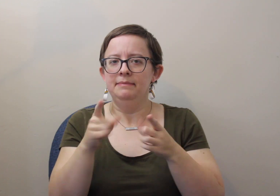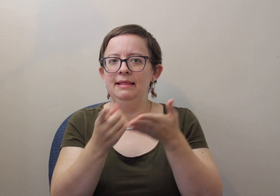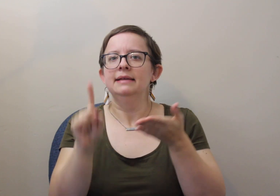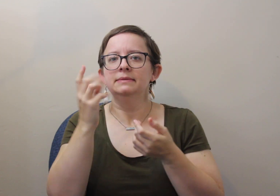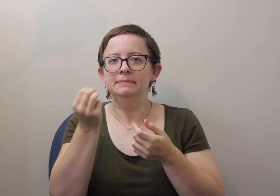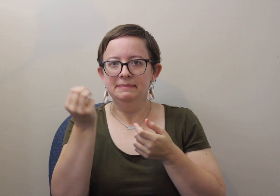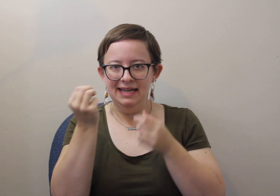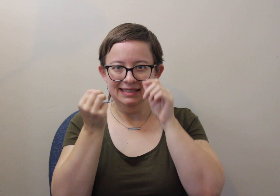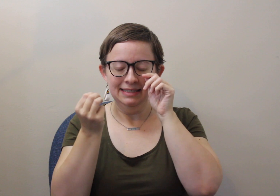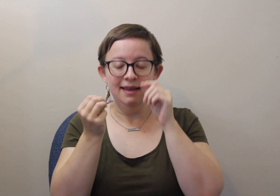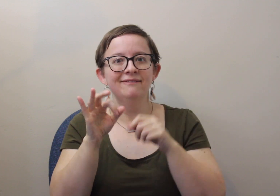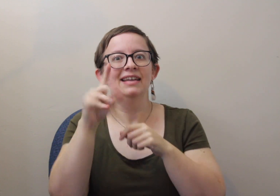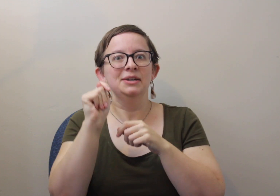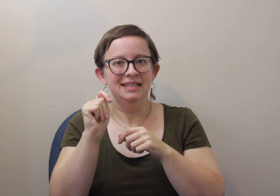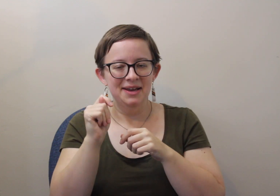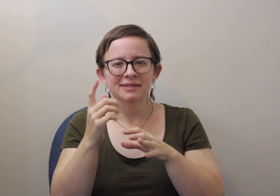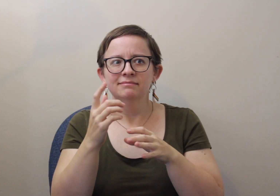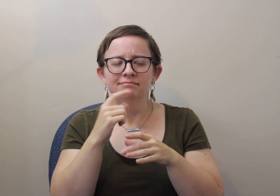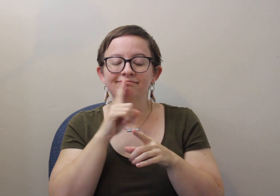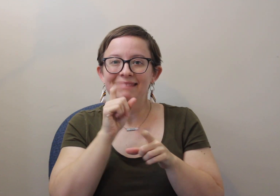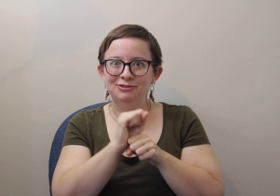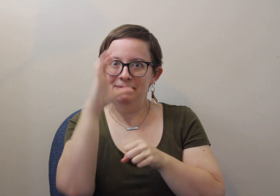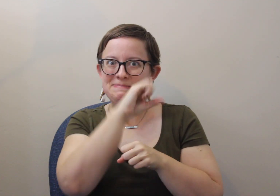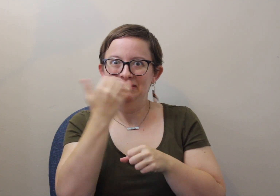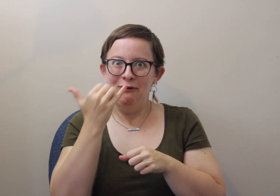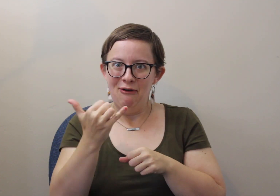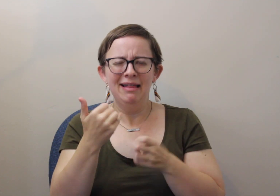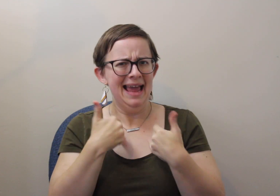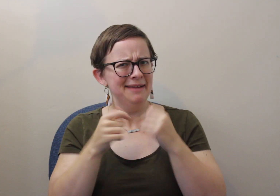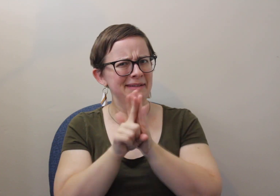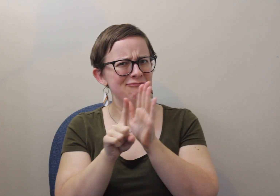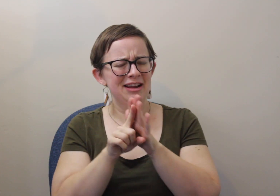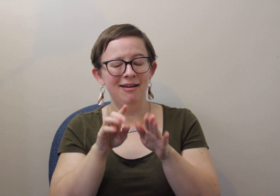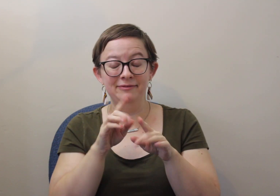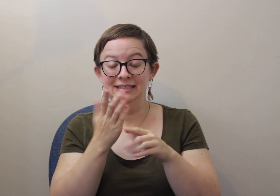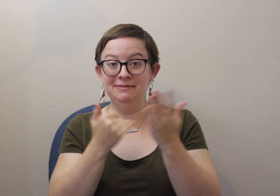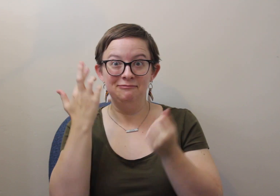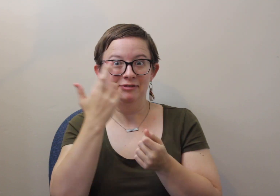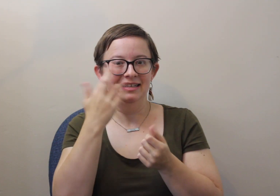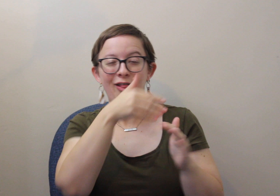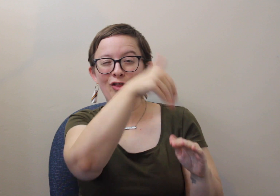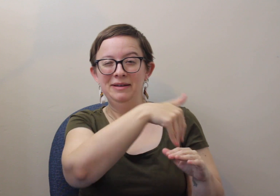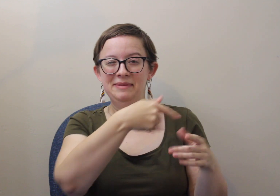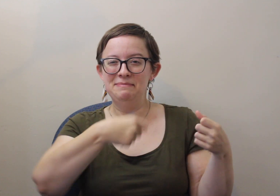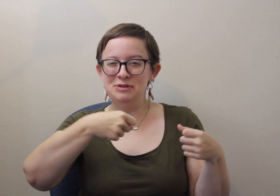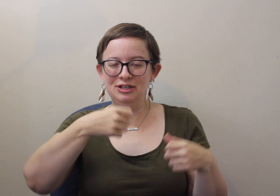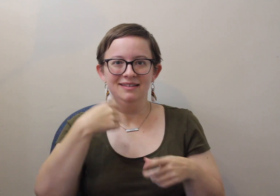Happened, yeah, this last Monday I found out and it's actually I had missed the call and for some reason I put it in my purse.